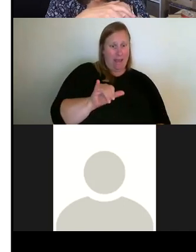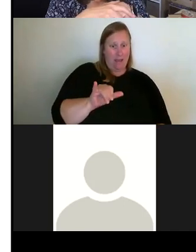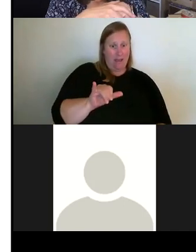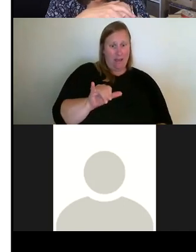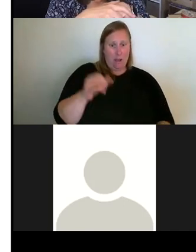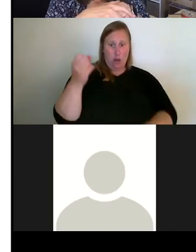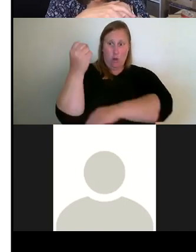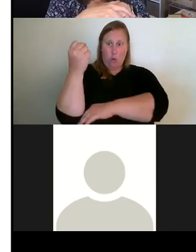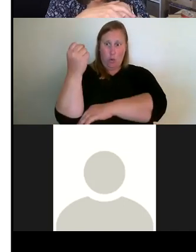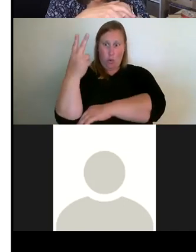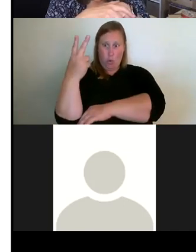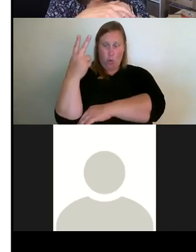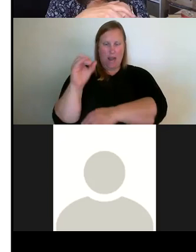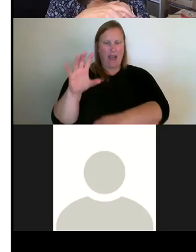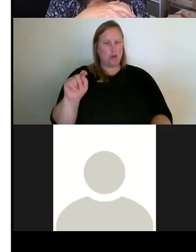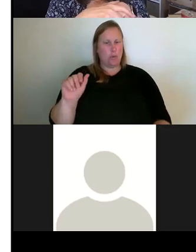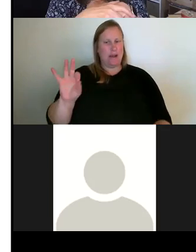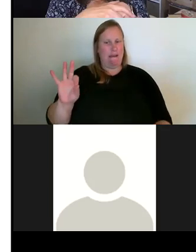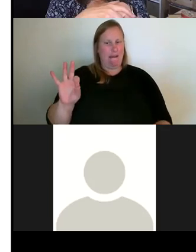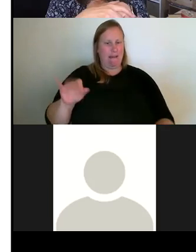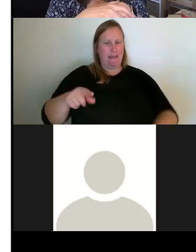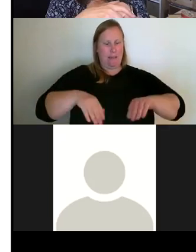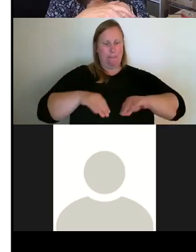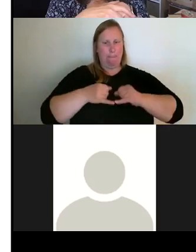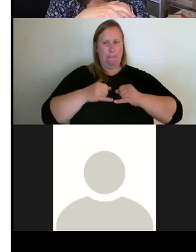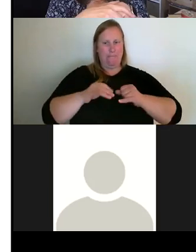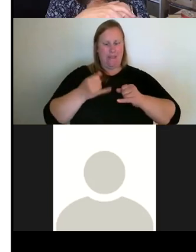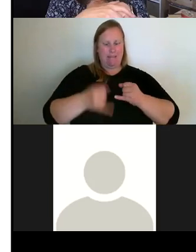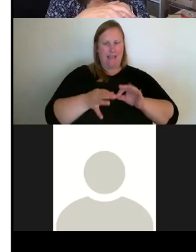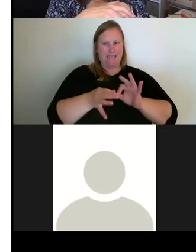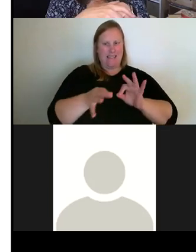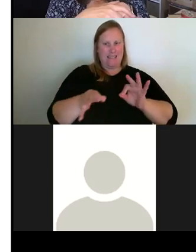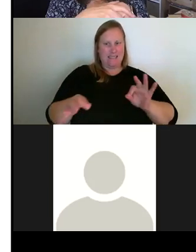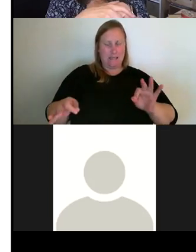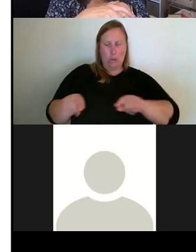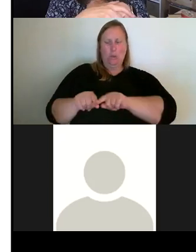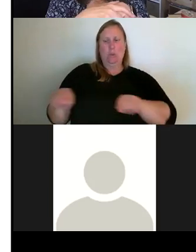By putting it at the very end, it's very difficult to find, so this is an example of whereas